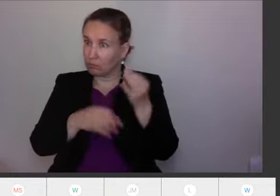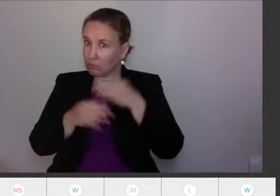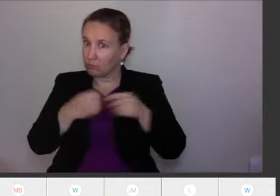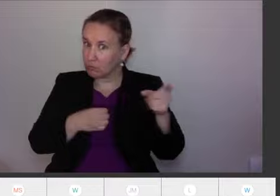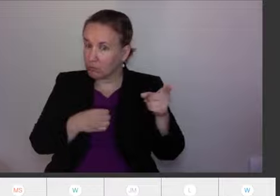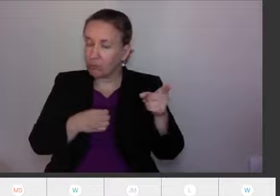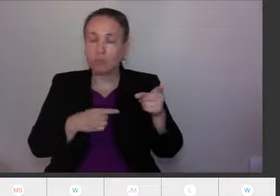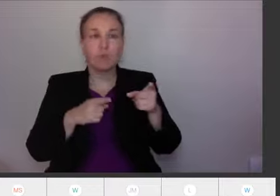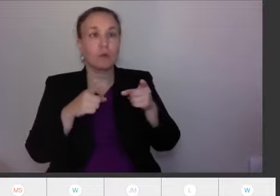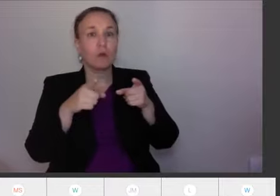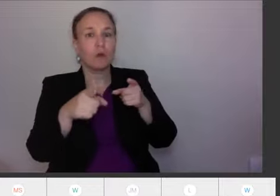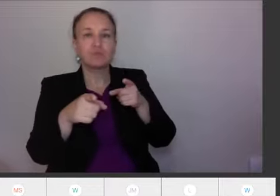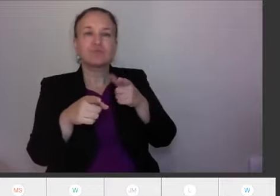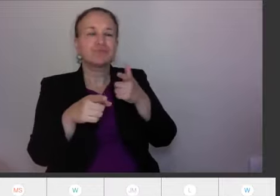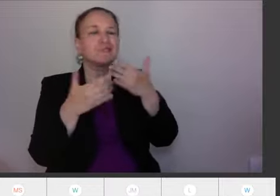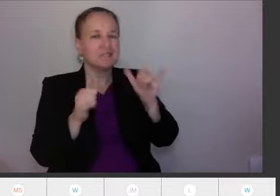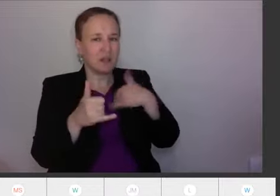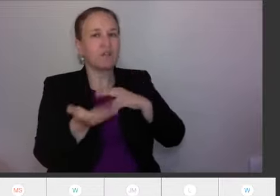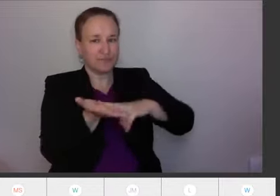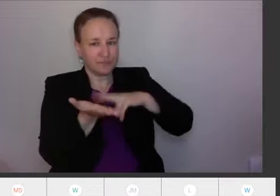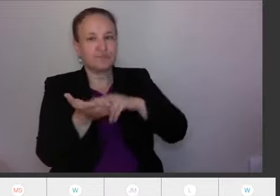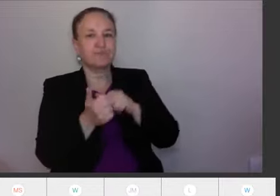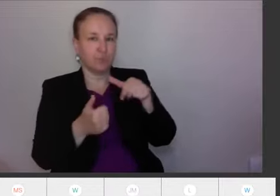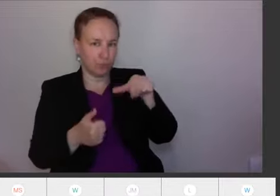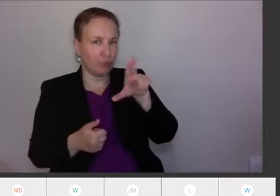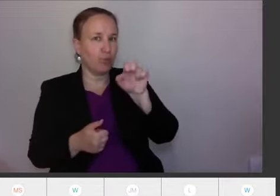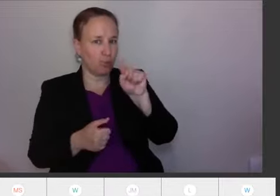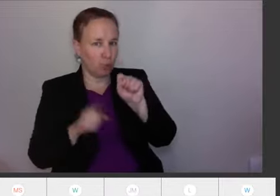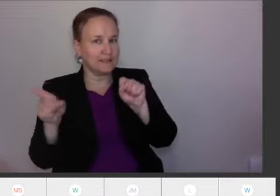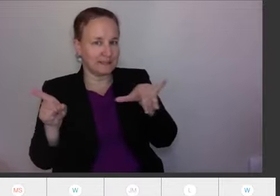contract with contract with quest [Reporter] okay